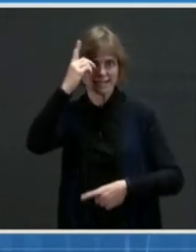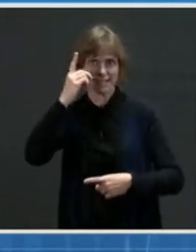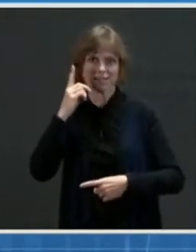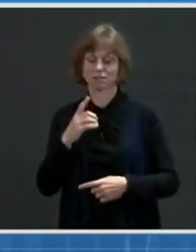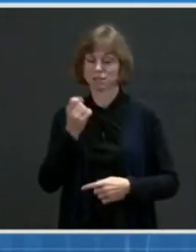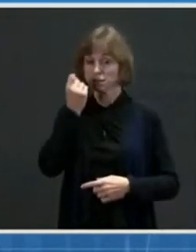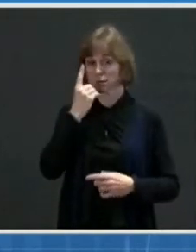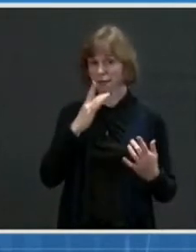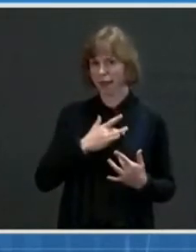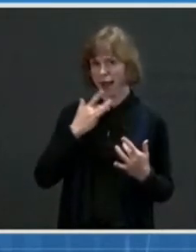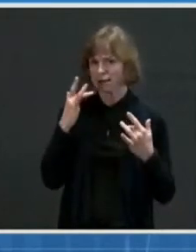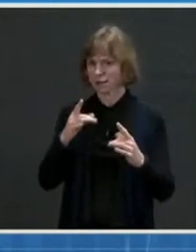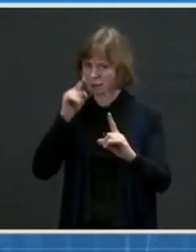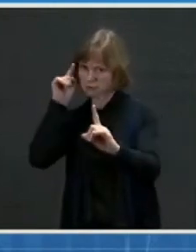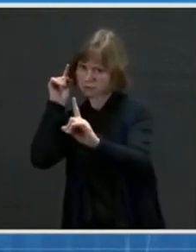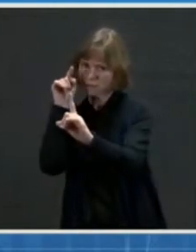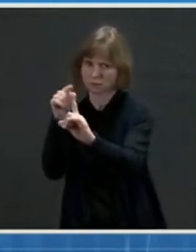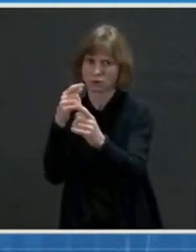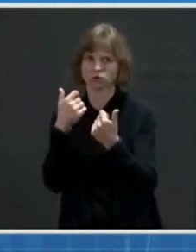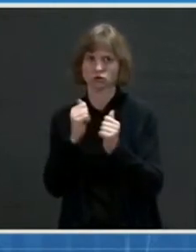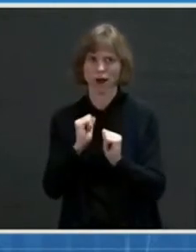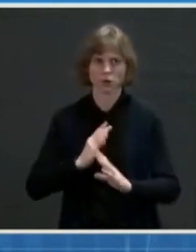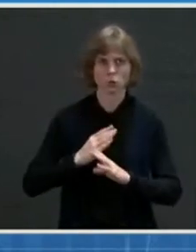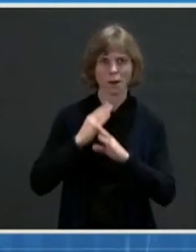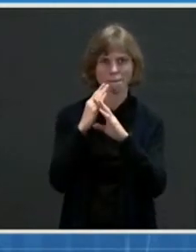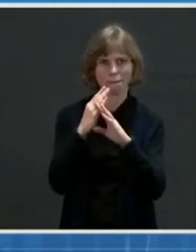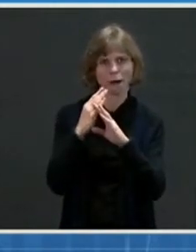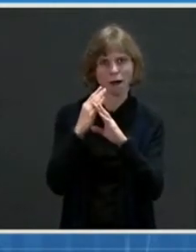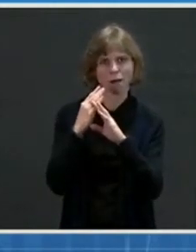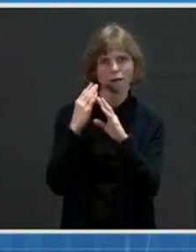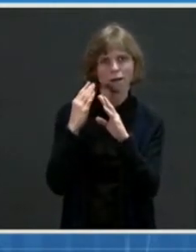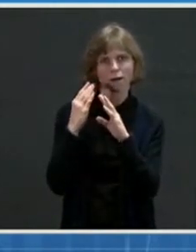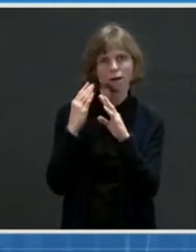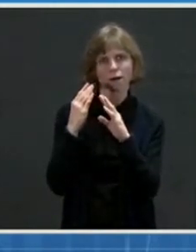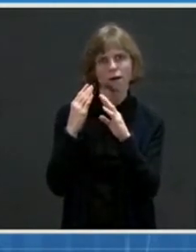WITH REGARD TOTHERAPEUTICS FOR